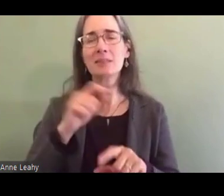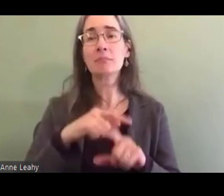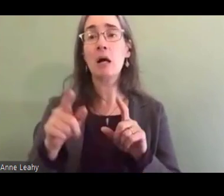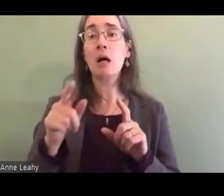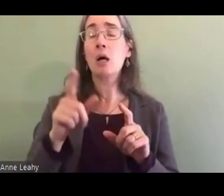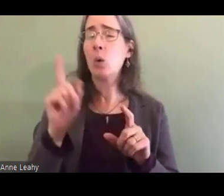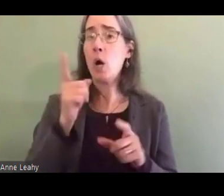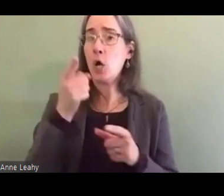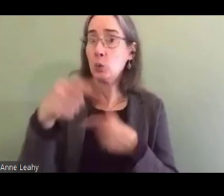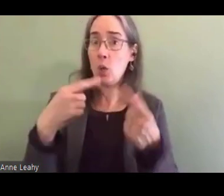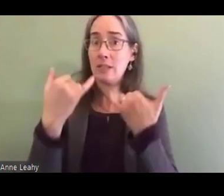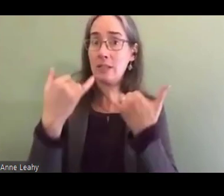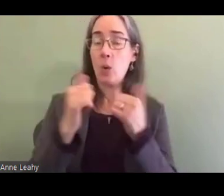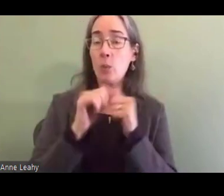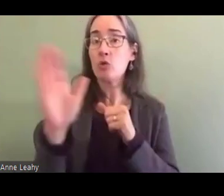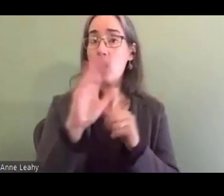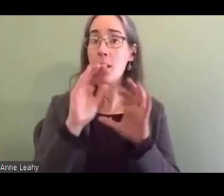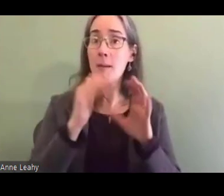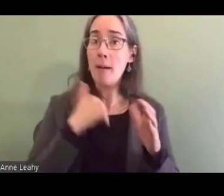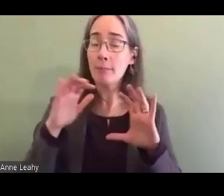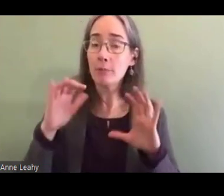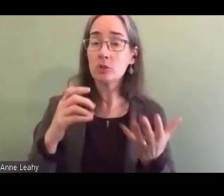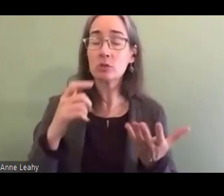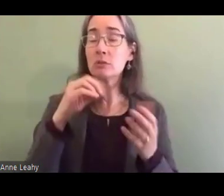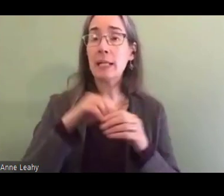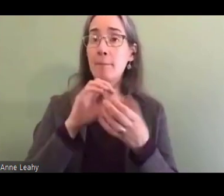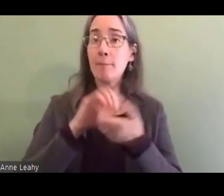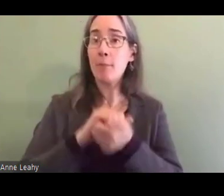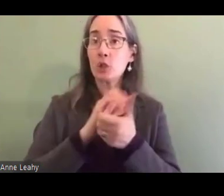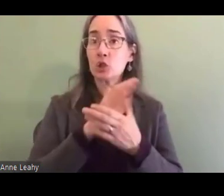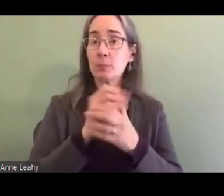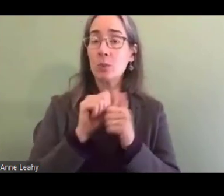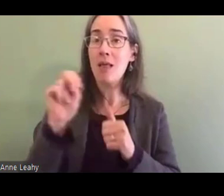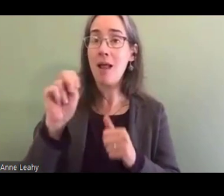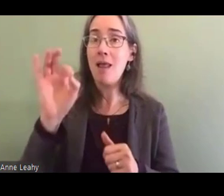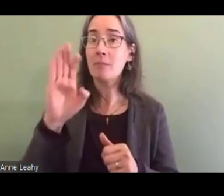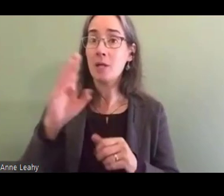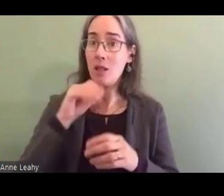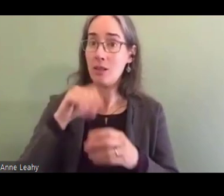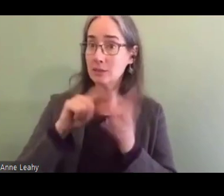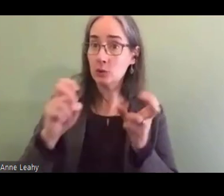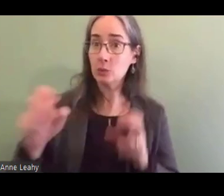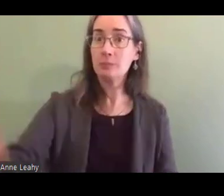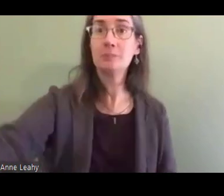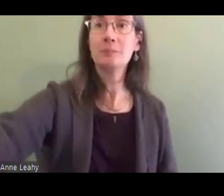but where are you going now with your members in partnership with NFB beyond the issue?